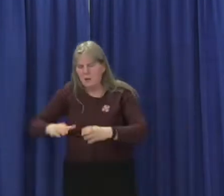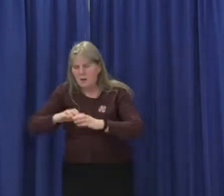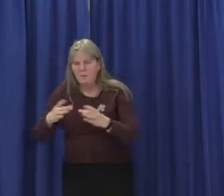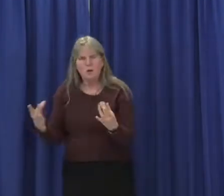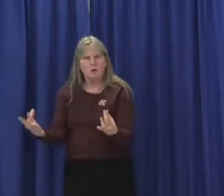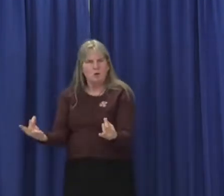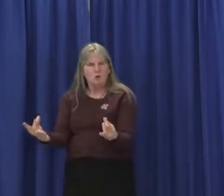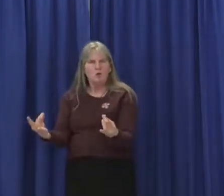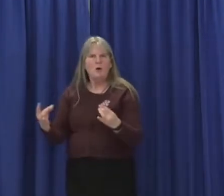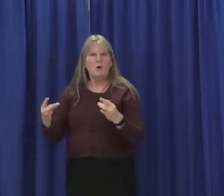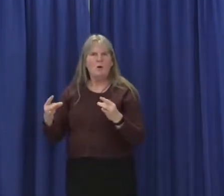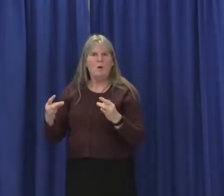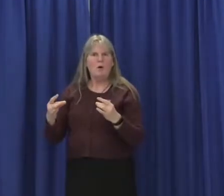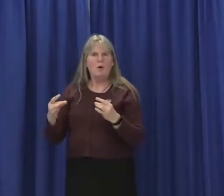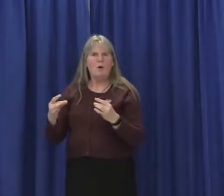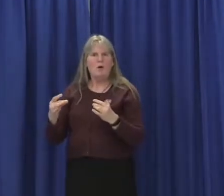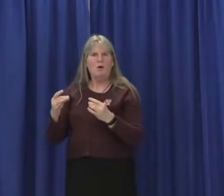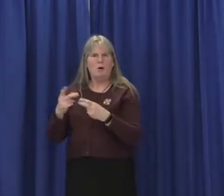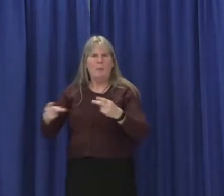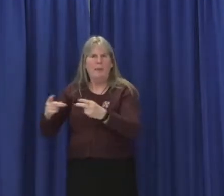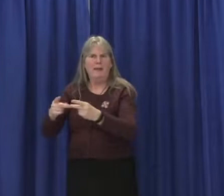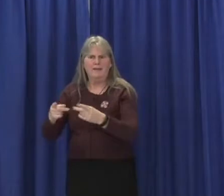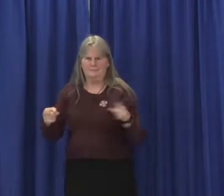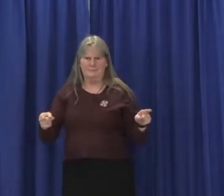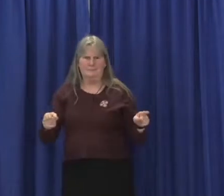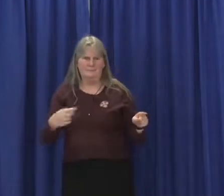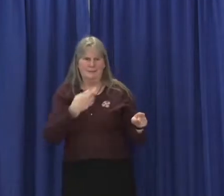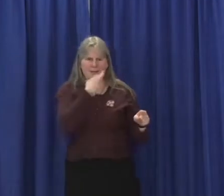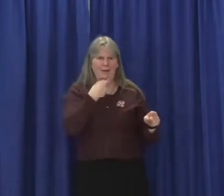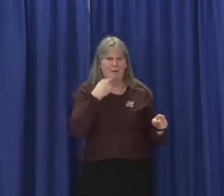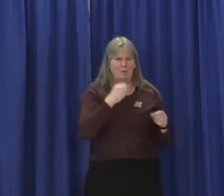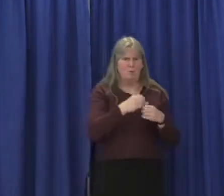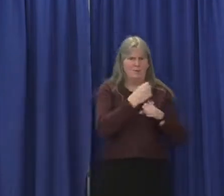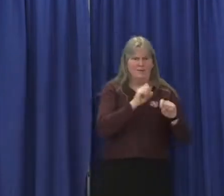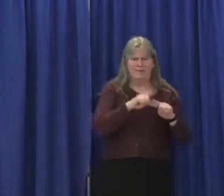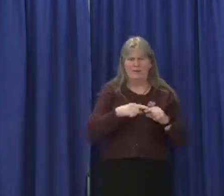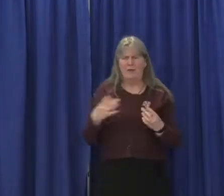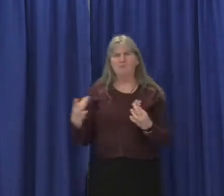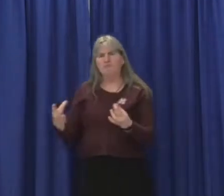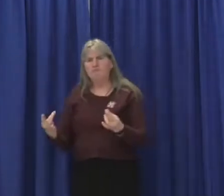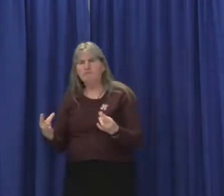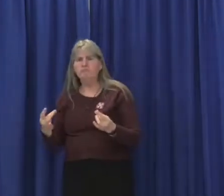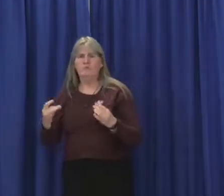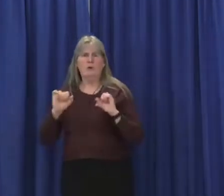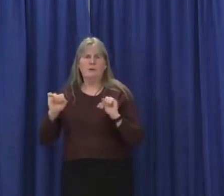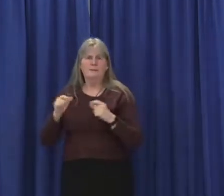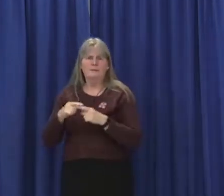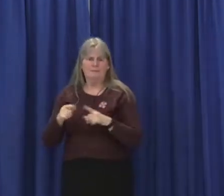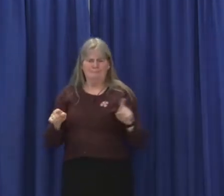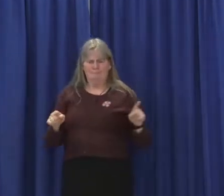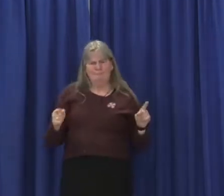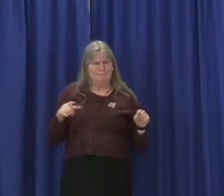If you could just provide some more info on, sort of, how those decisions are made between what's restricted and what's not?